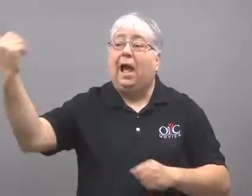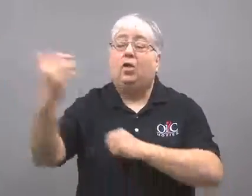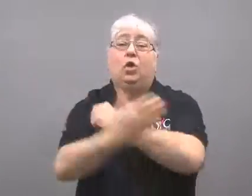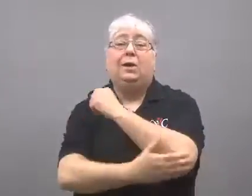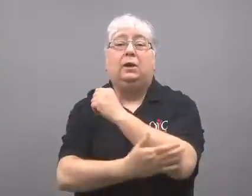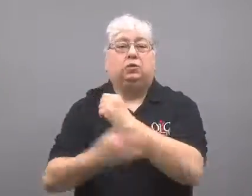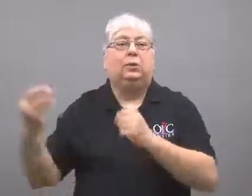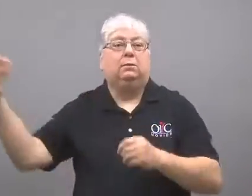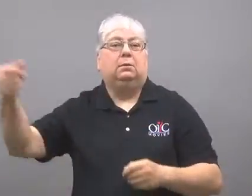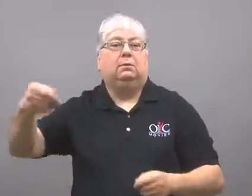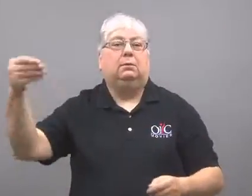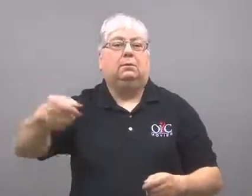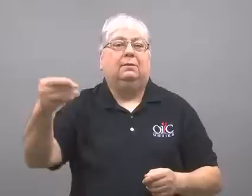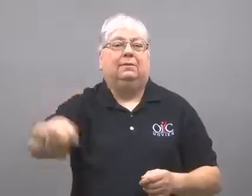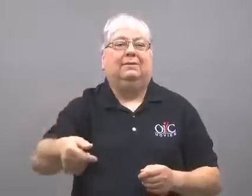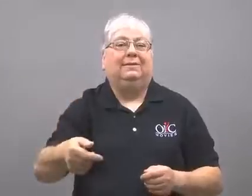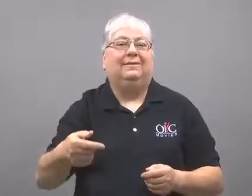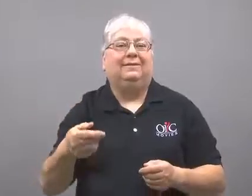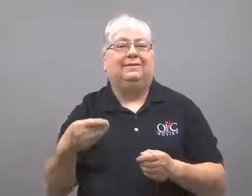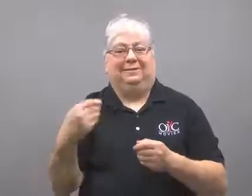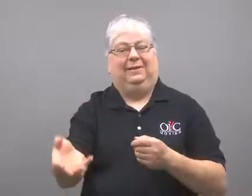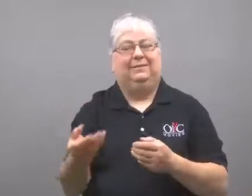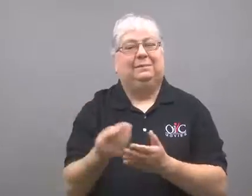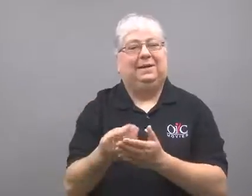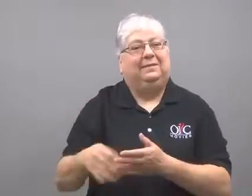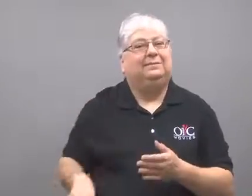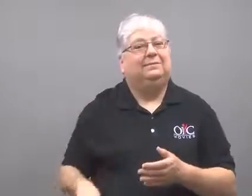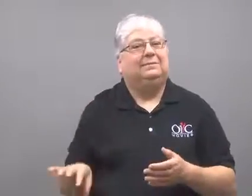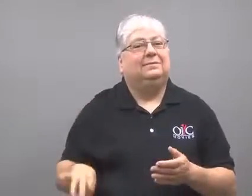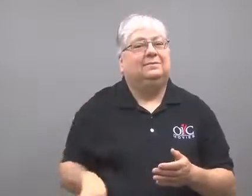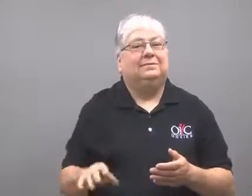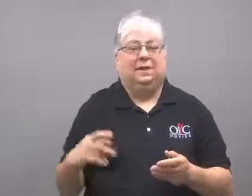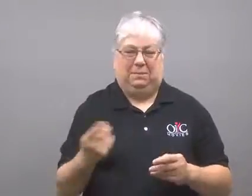Foreign countries have donated to this foundation.